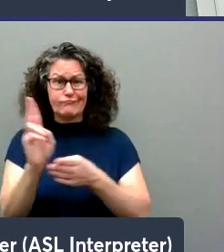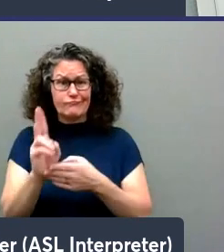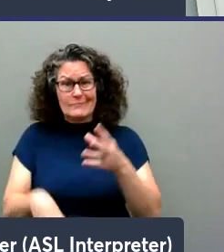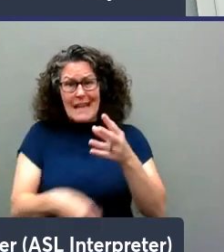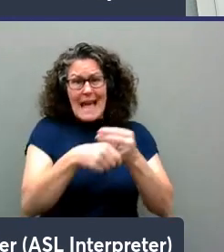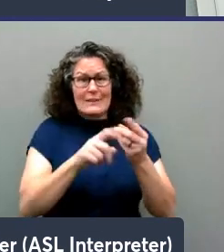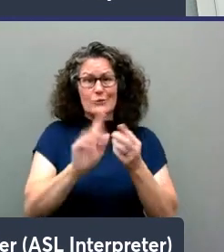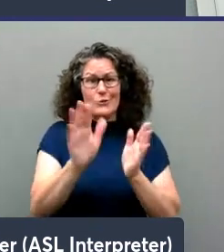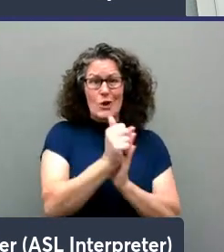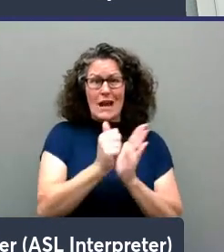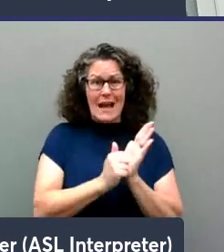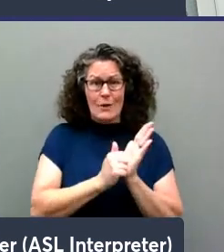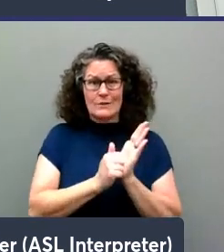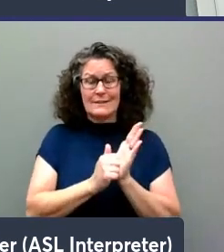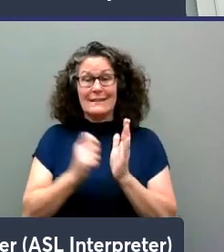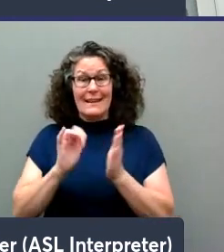that contain actual code.